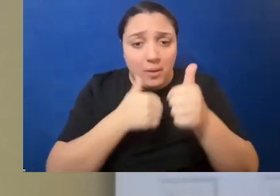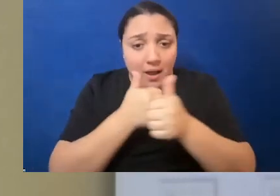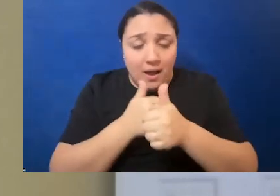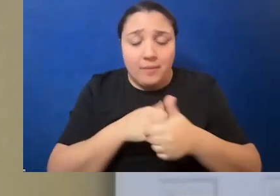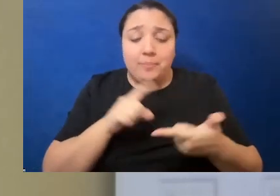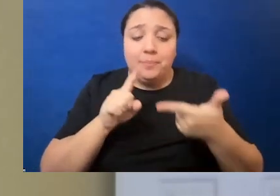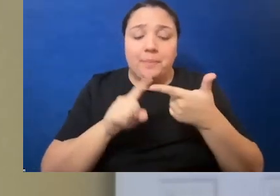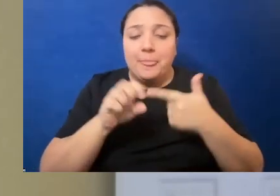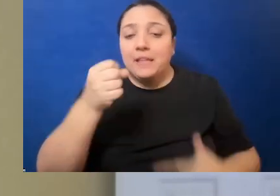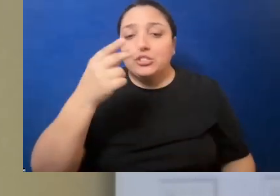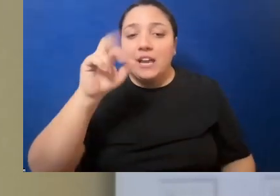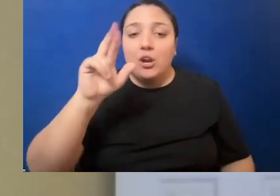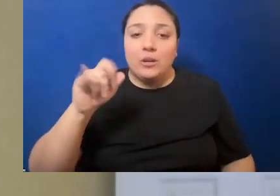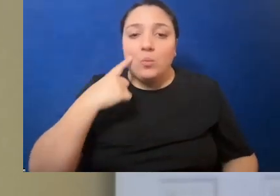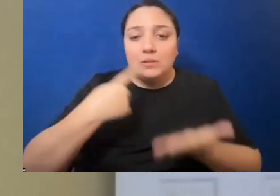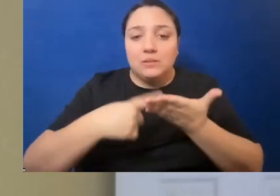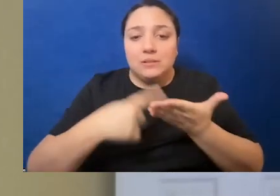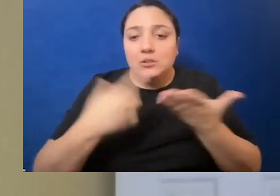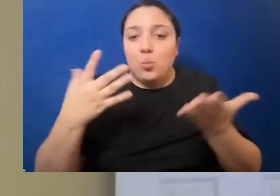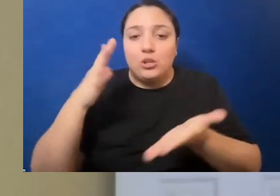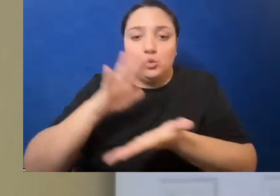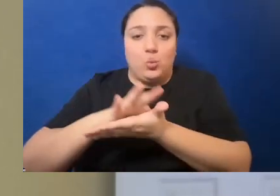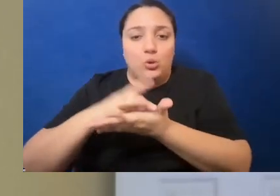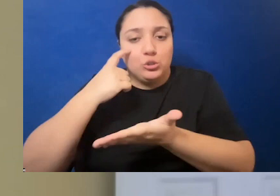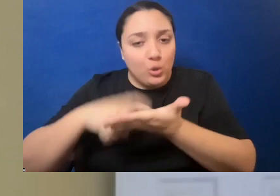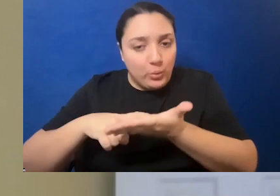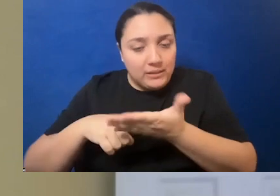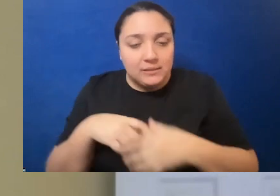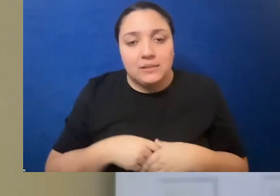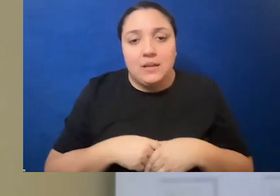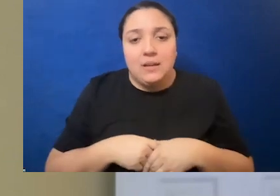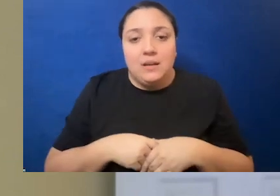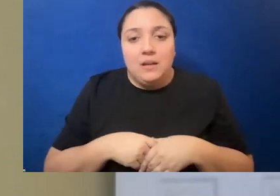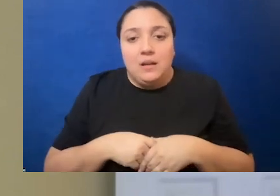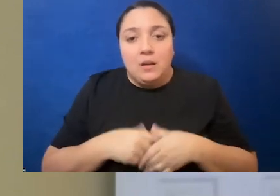SHARI PROVIDES INSIGHTS ON WHAT